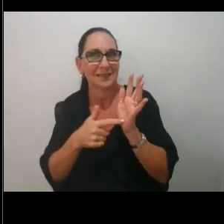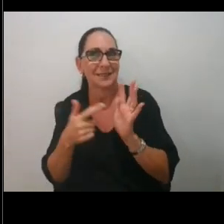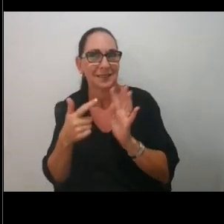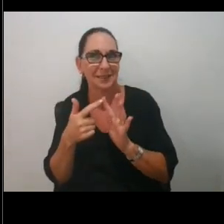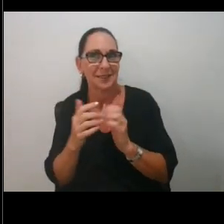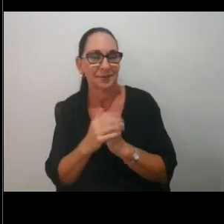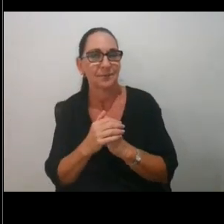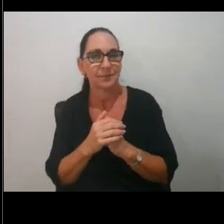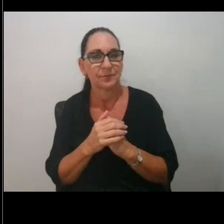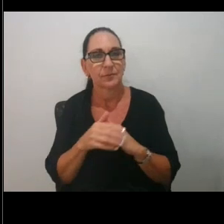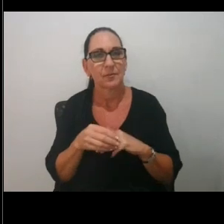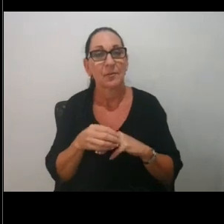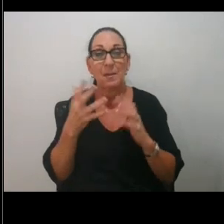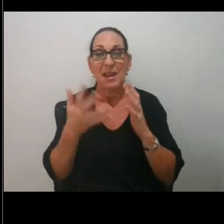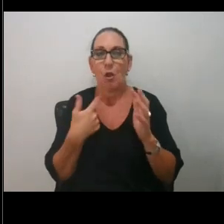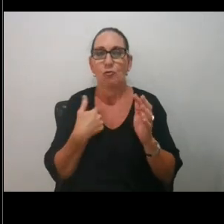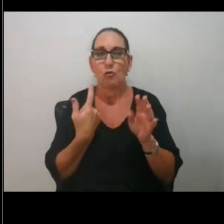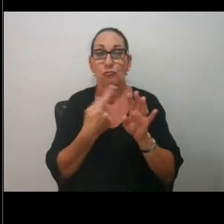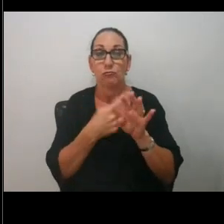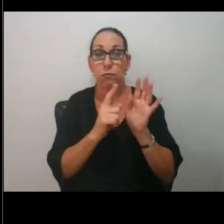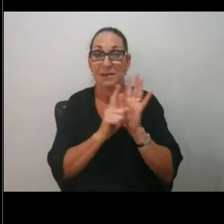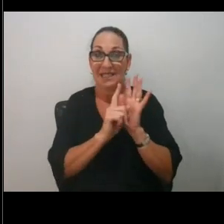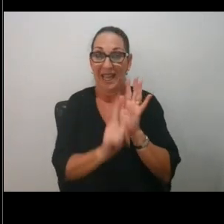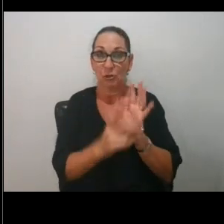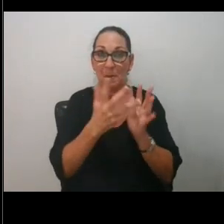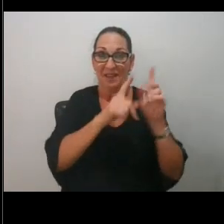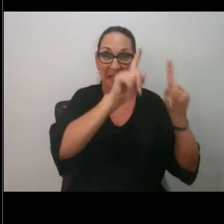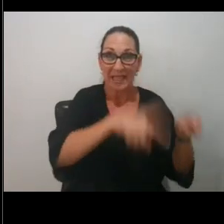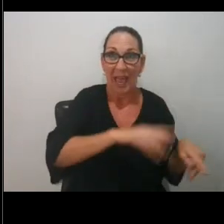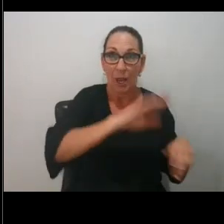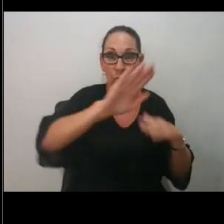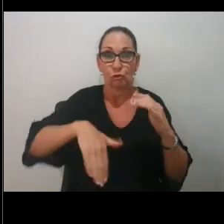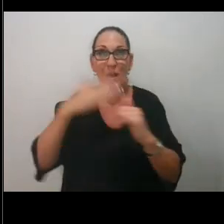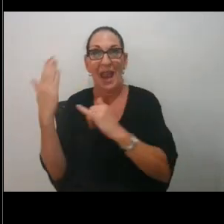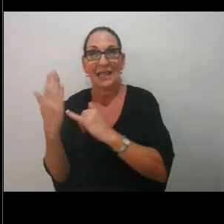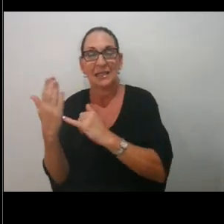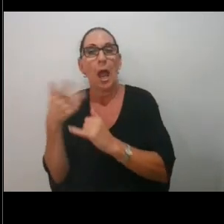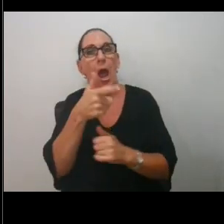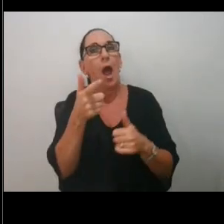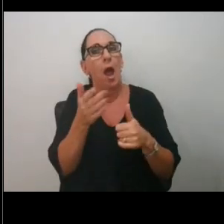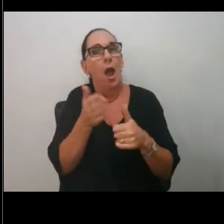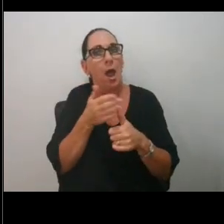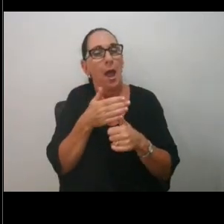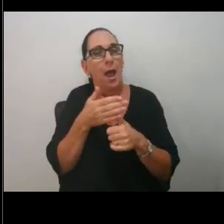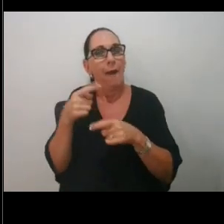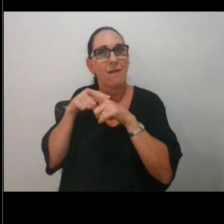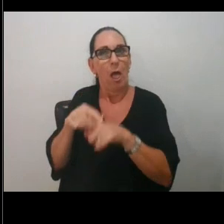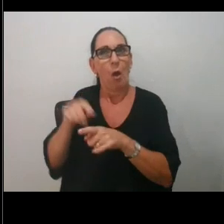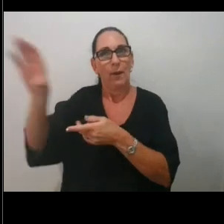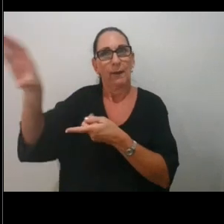start to end though is where we have a grant of legal aid so it may be that um when we first see